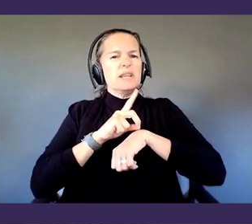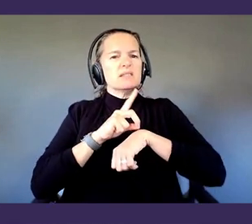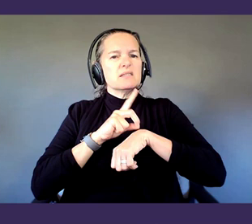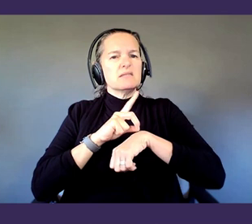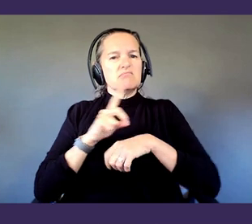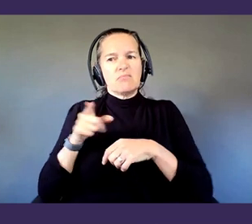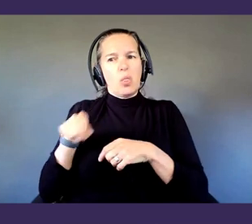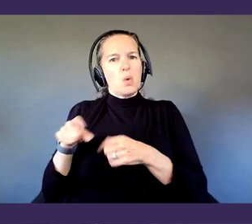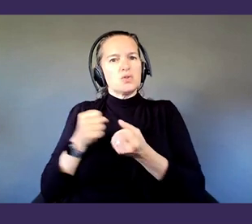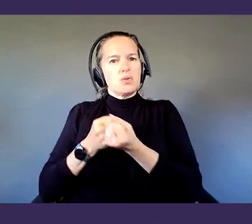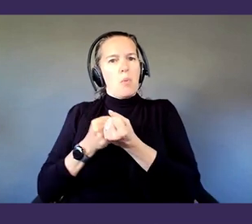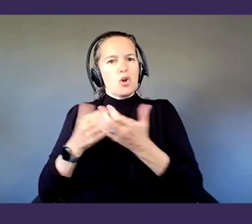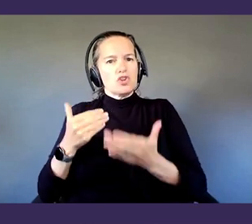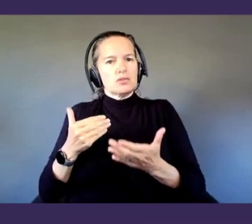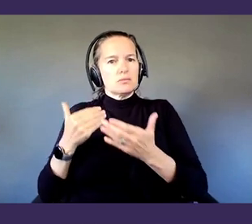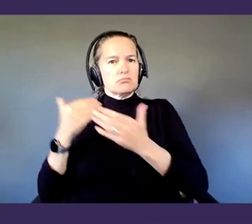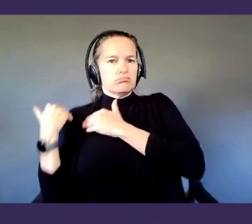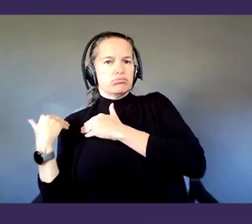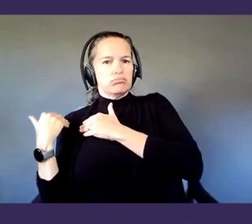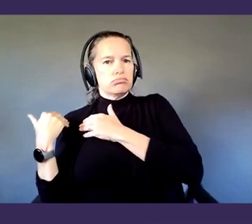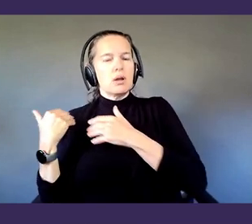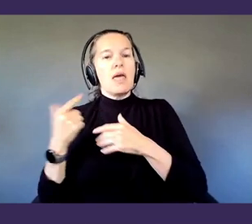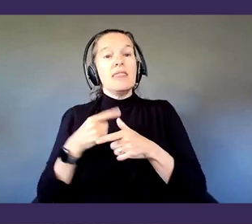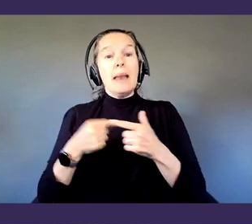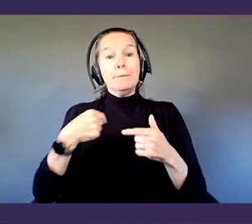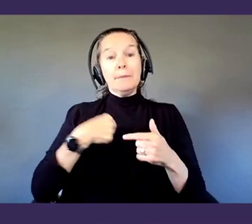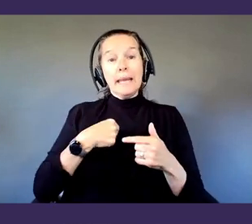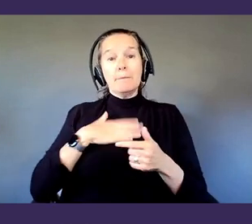then both my husband and I started to build a team,